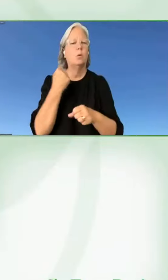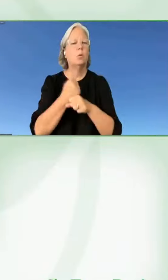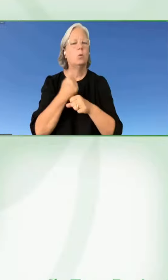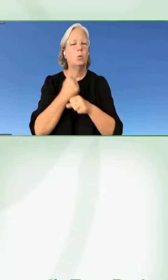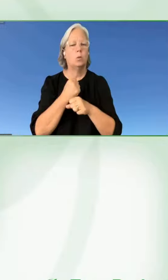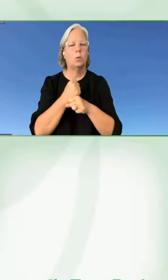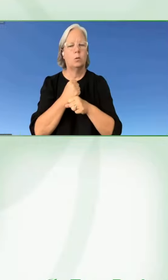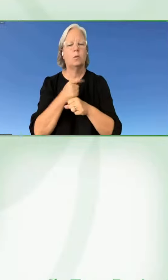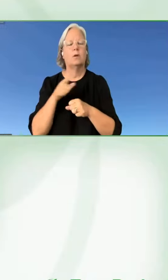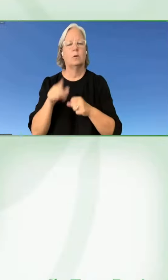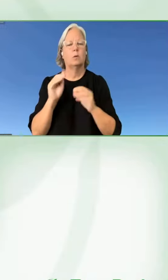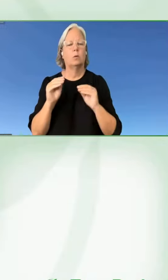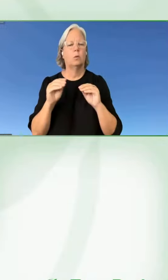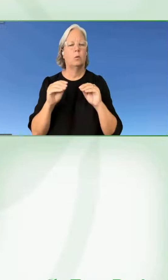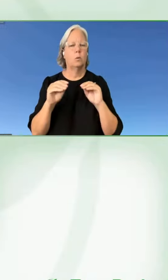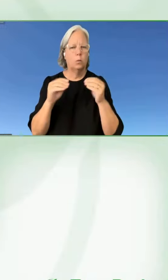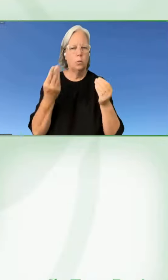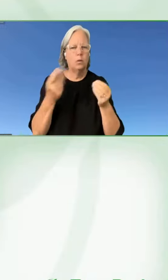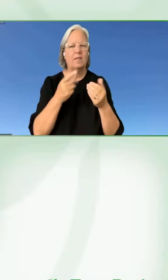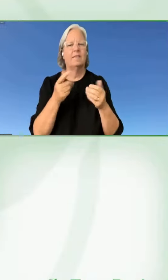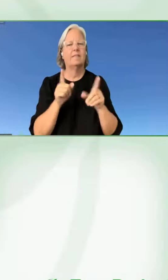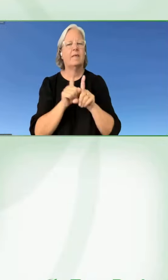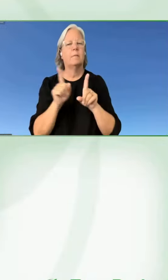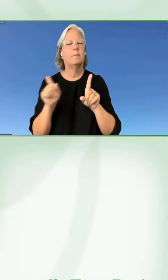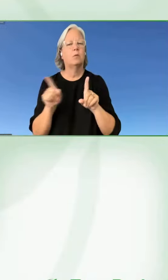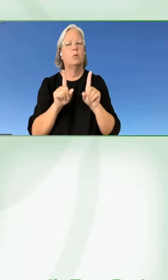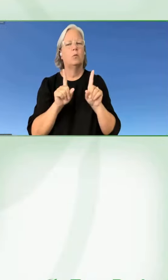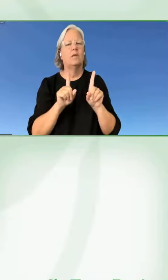videos, PDFs, power points and websites.